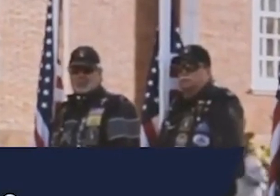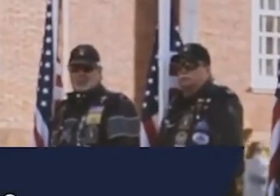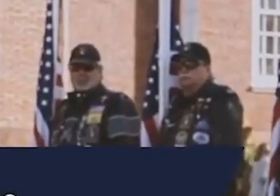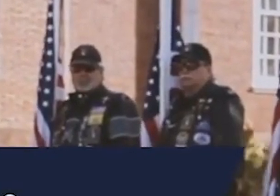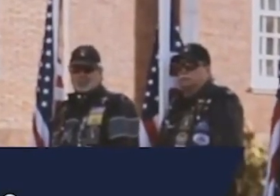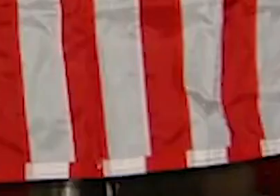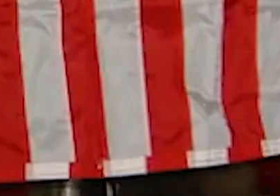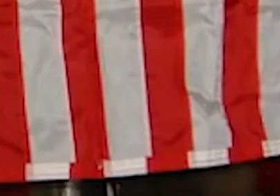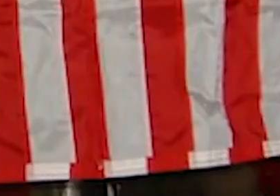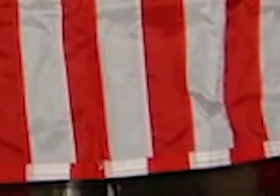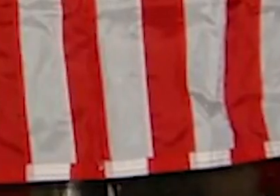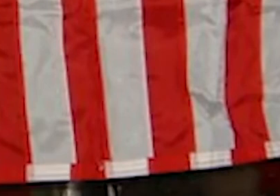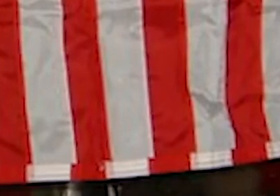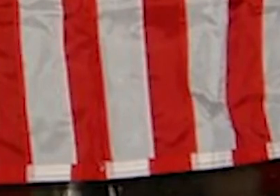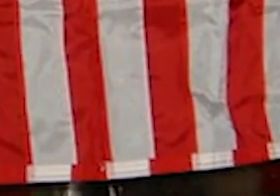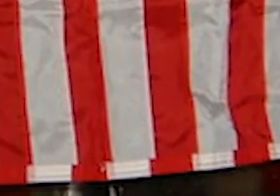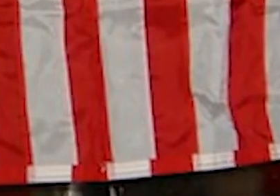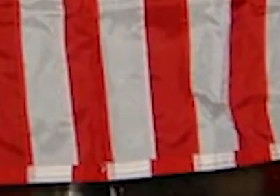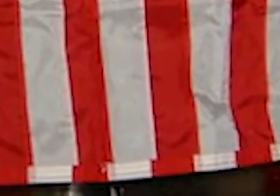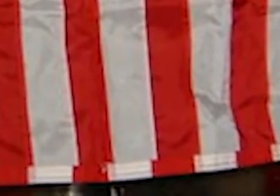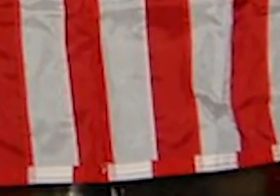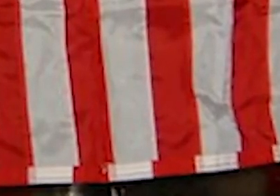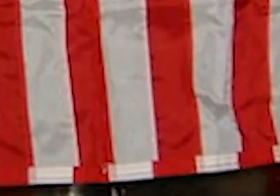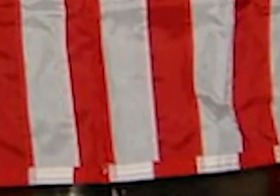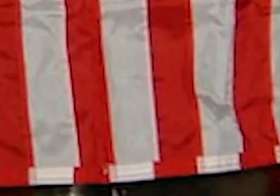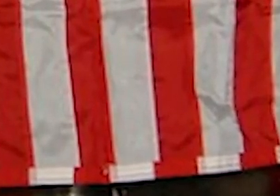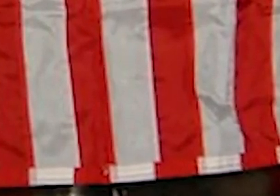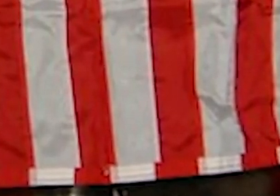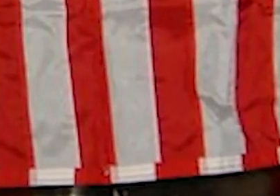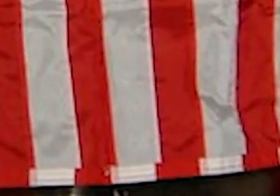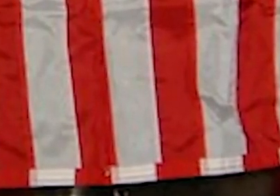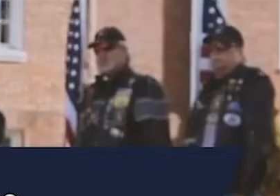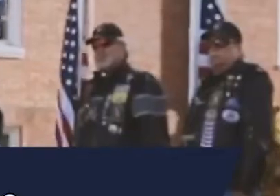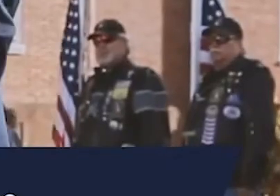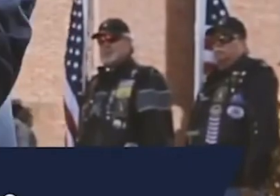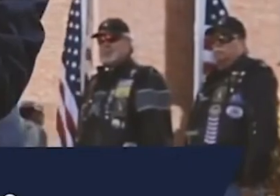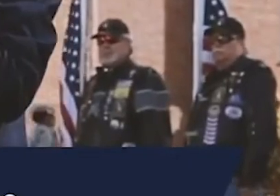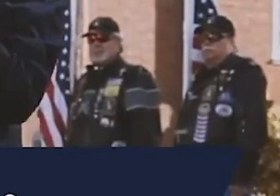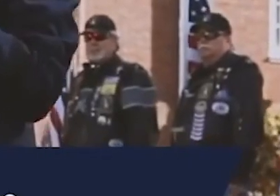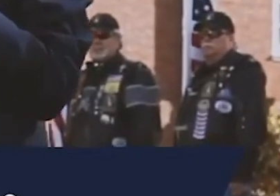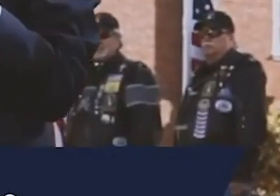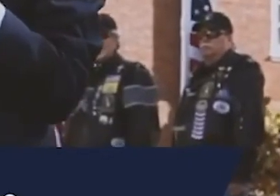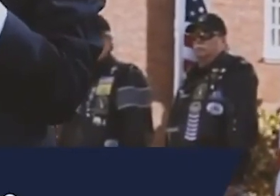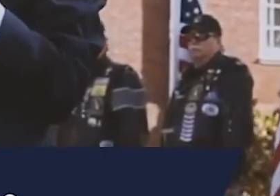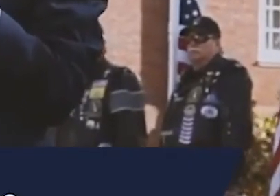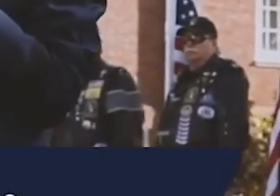combat, women coudn't do this women couldn't do this do that it was based on gender, how stupid is